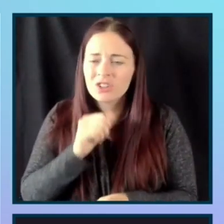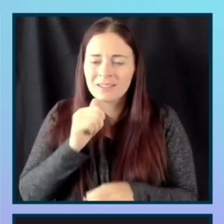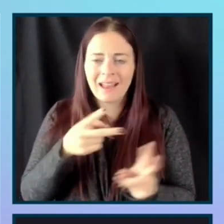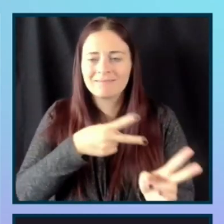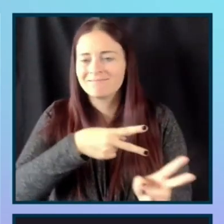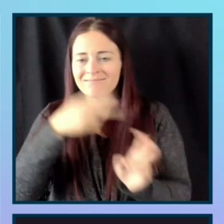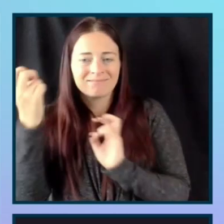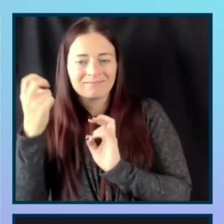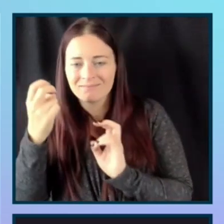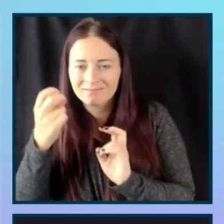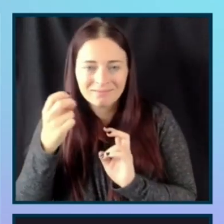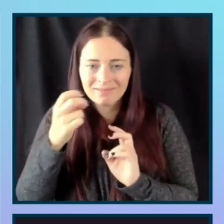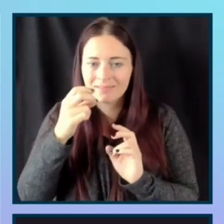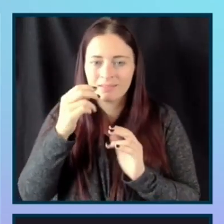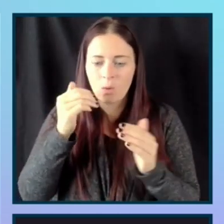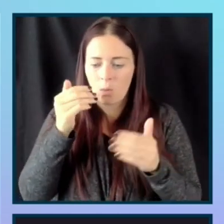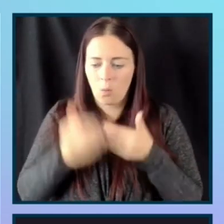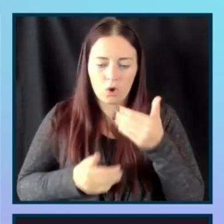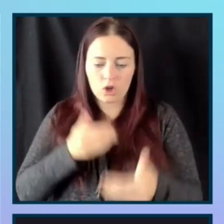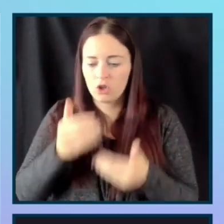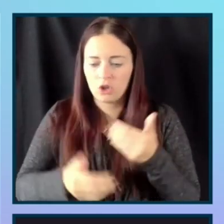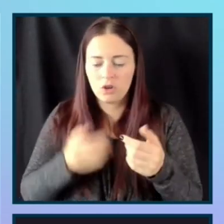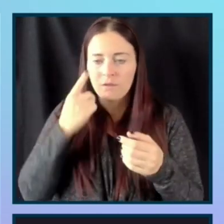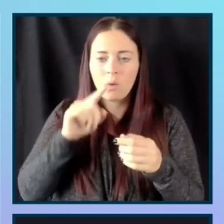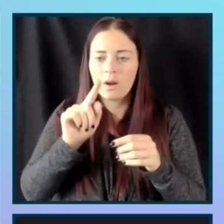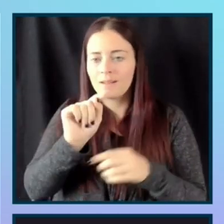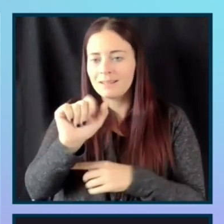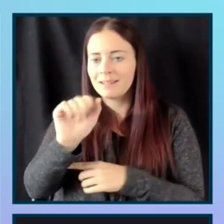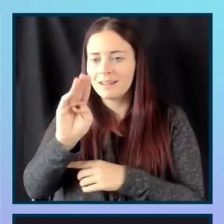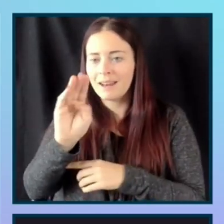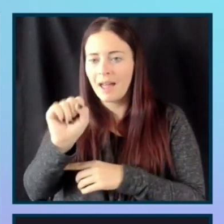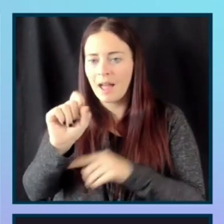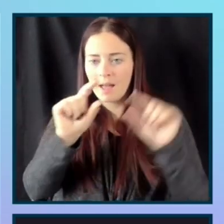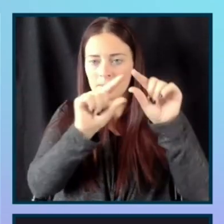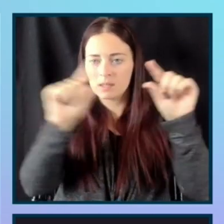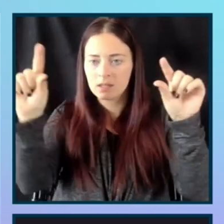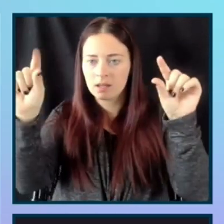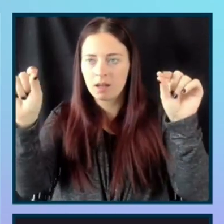because if you're trying to change the tab order dynamically, as it's loaded into the page,